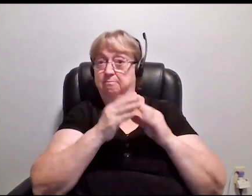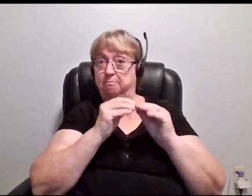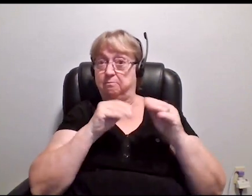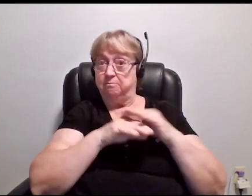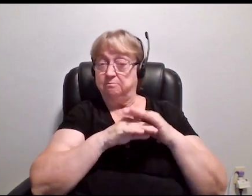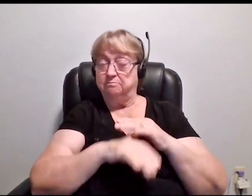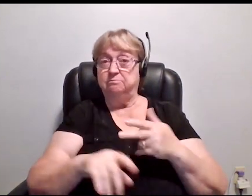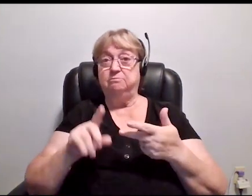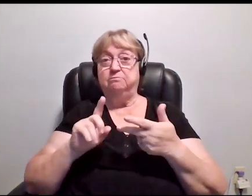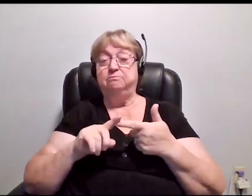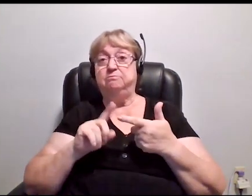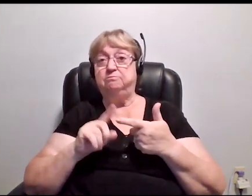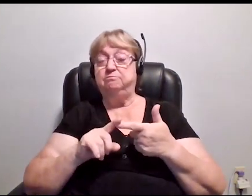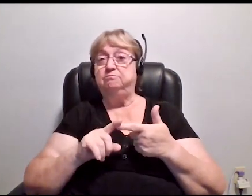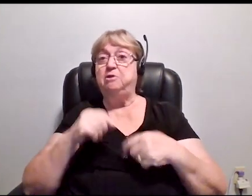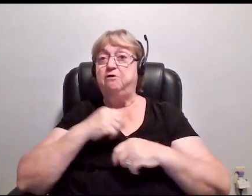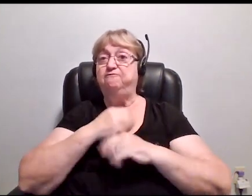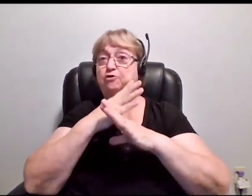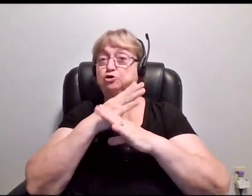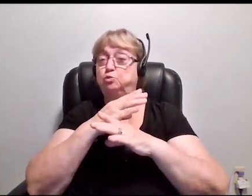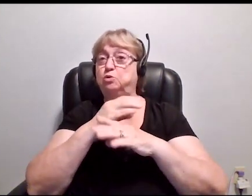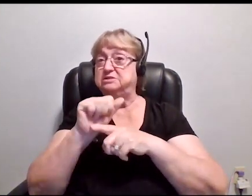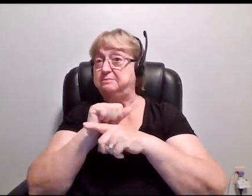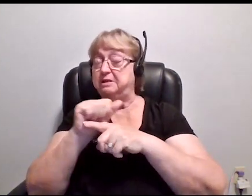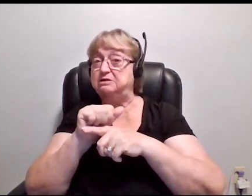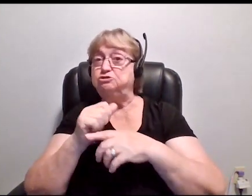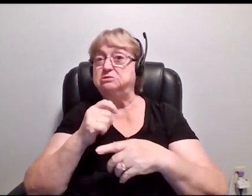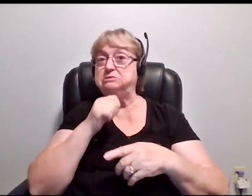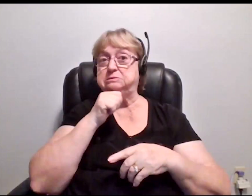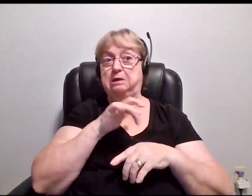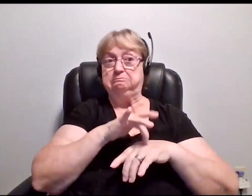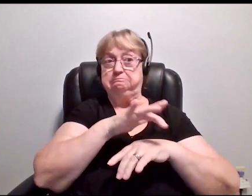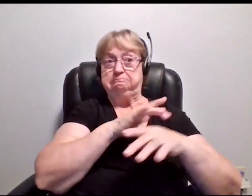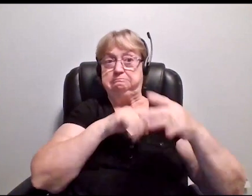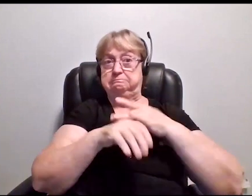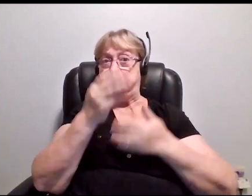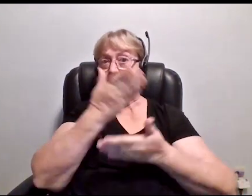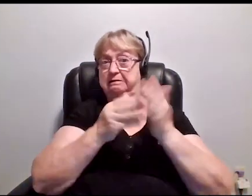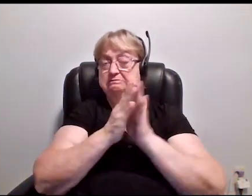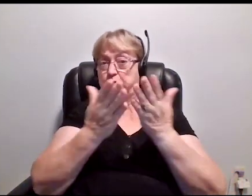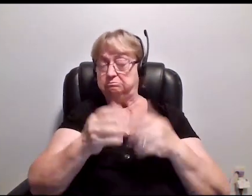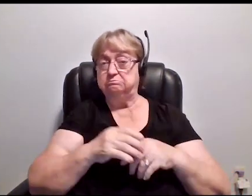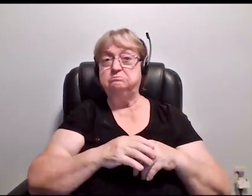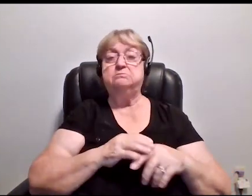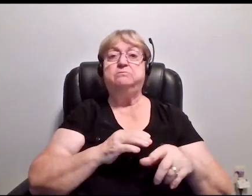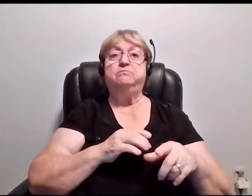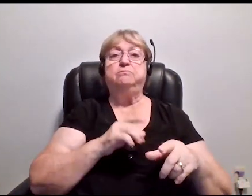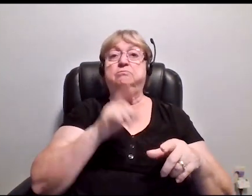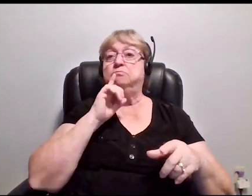We found virtual simulations that can be used in lieu of hands-on experiments. We found suggestions about direct instruction